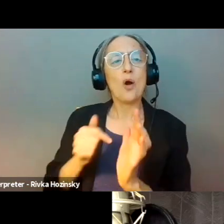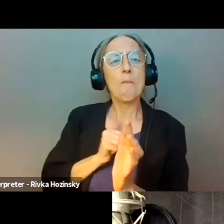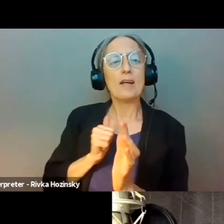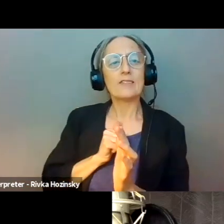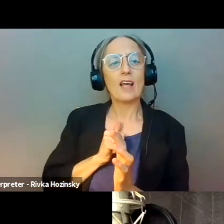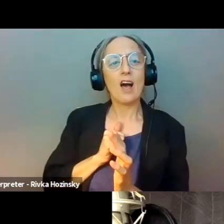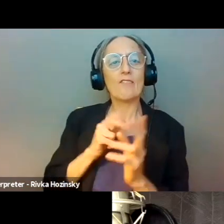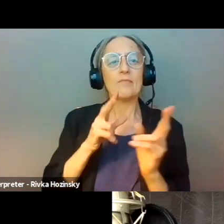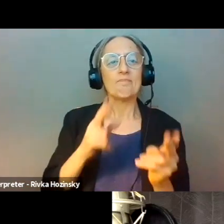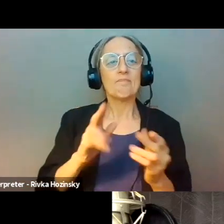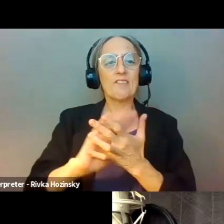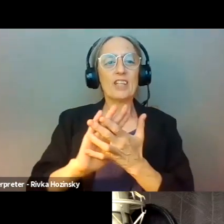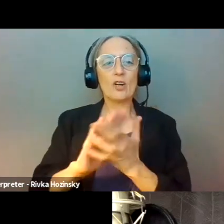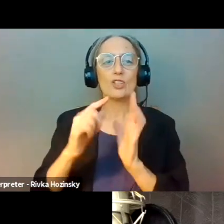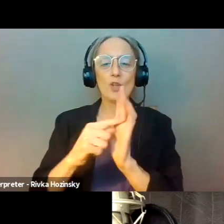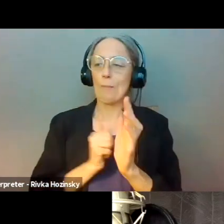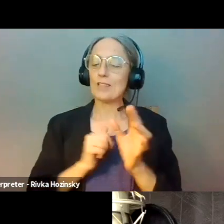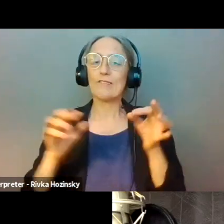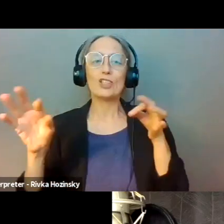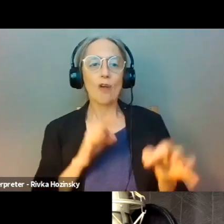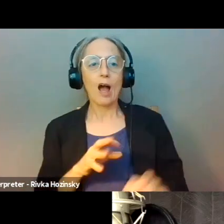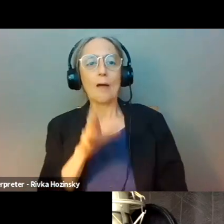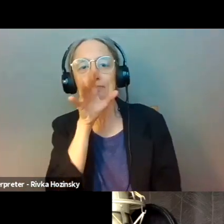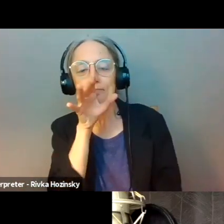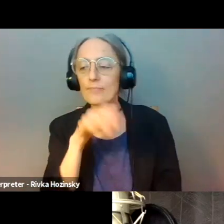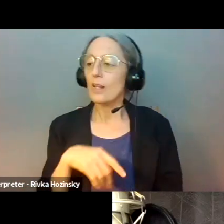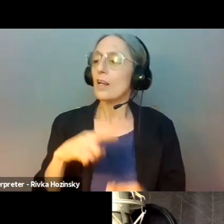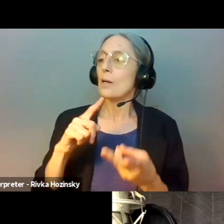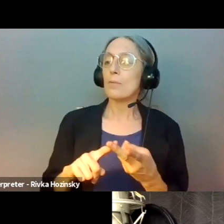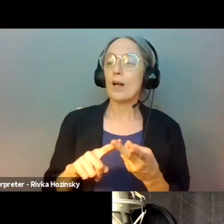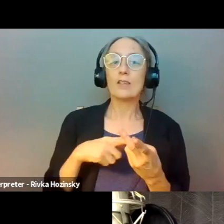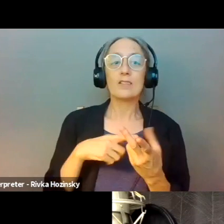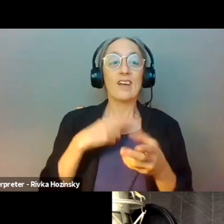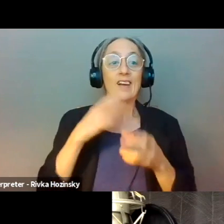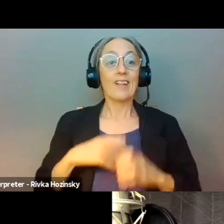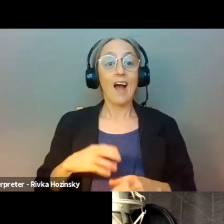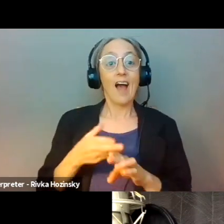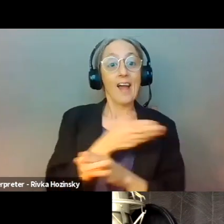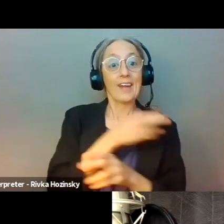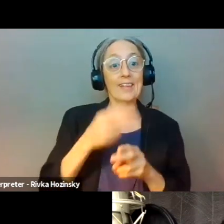I have, I make available who clients were so that potential people can just reach